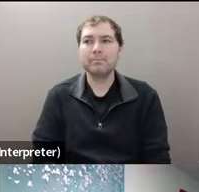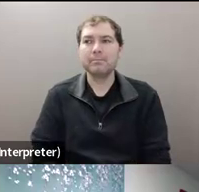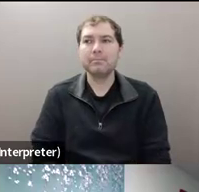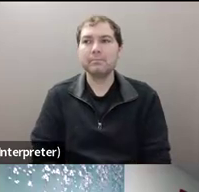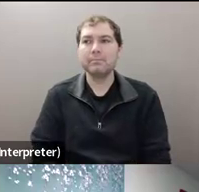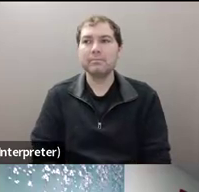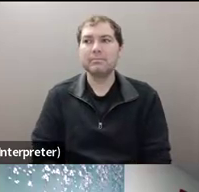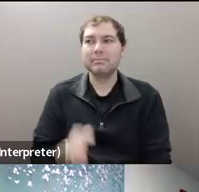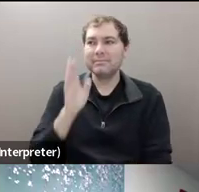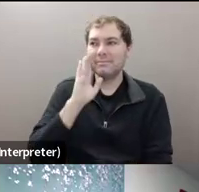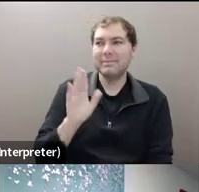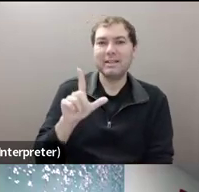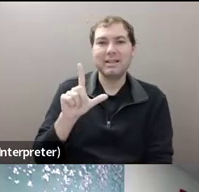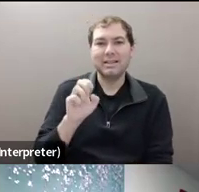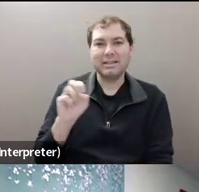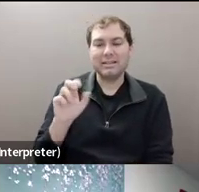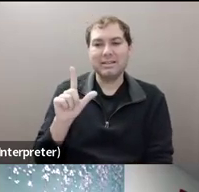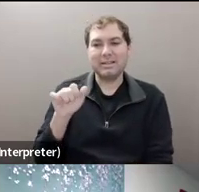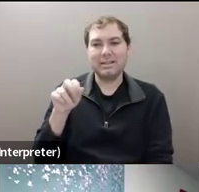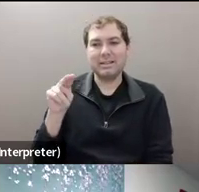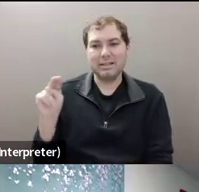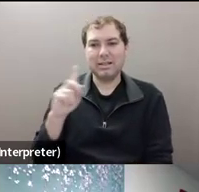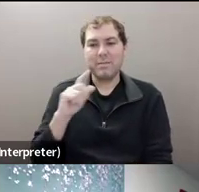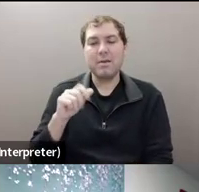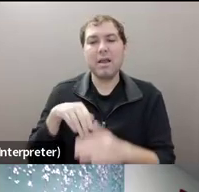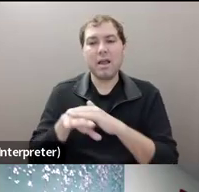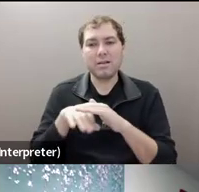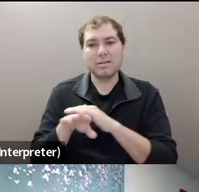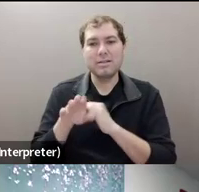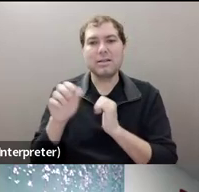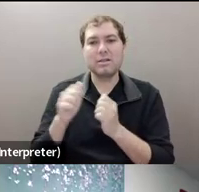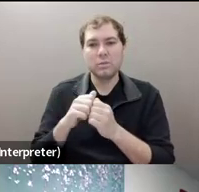Leelynn Brady: Alright! My name is Leland. I'm with access to independence in Honolulu, Hawaii.